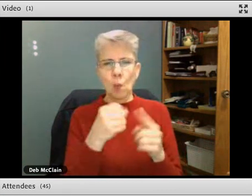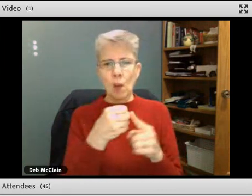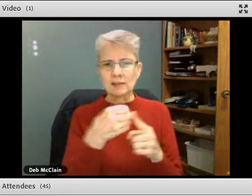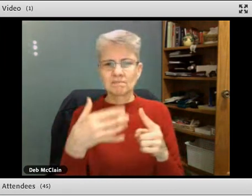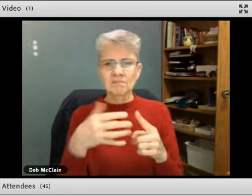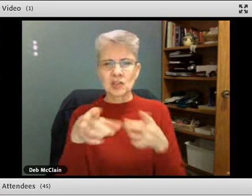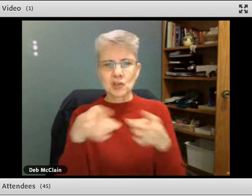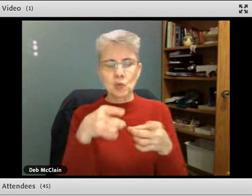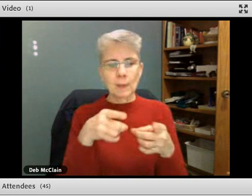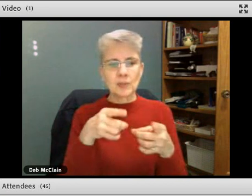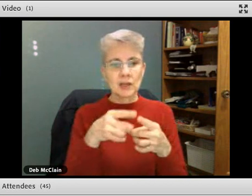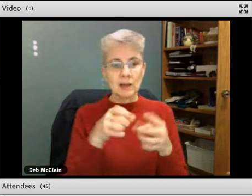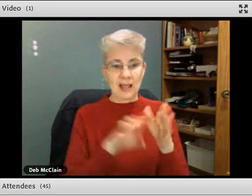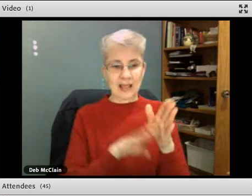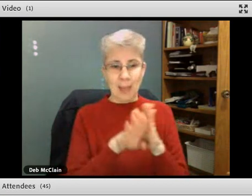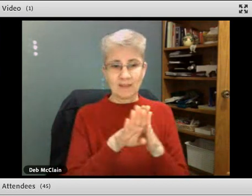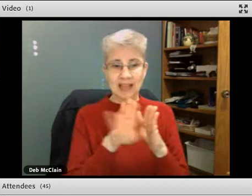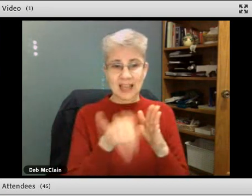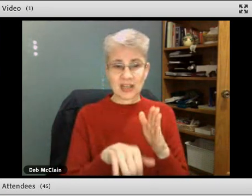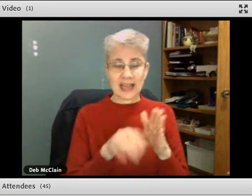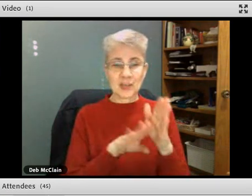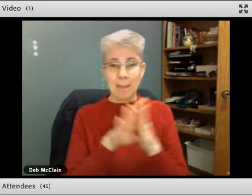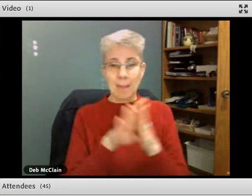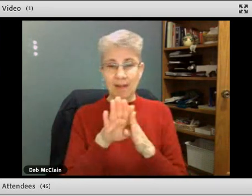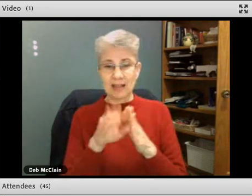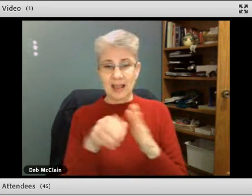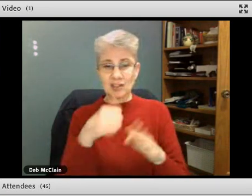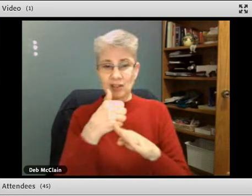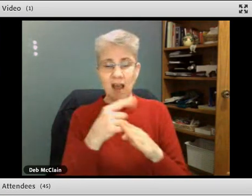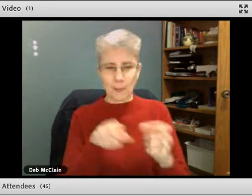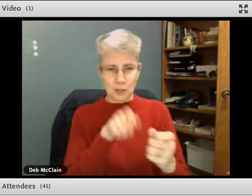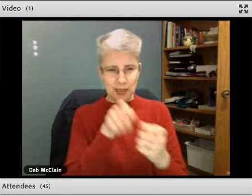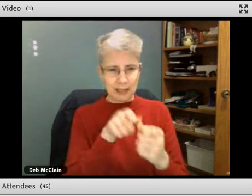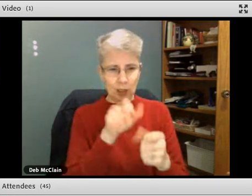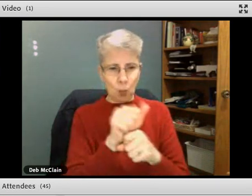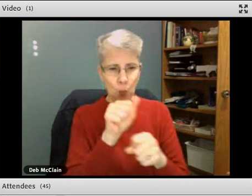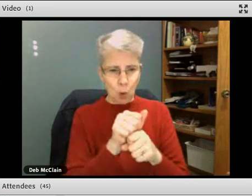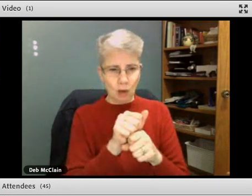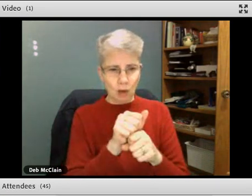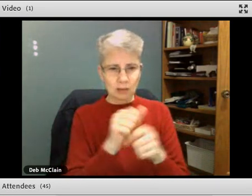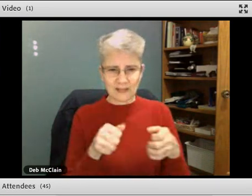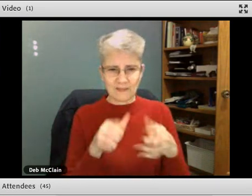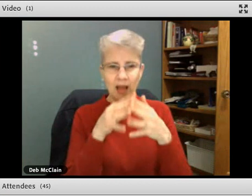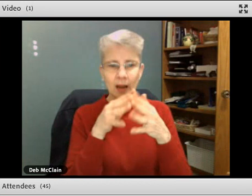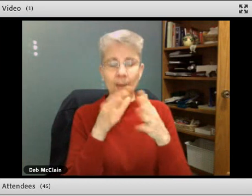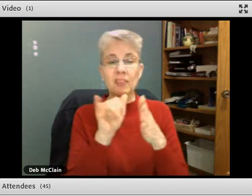Each manifestation of a particular work usually will have its own bibliographic record.